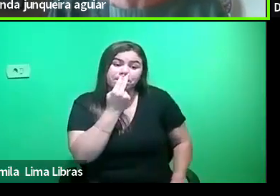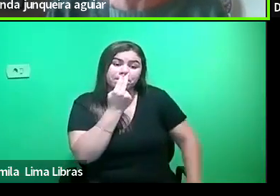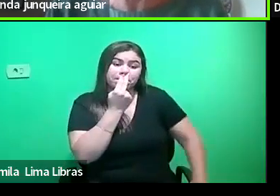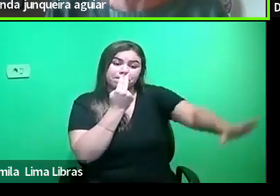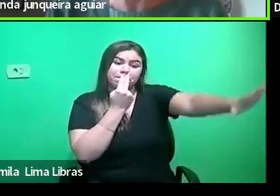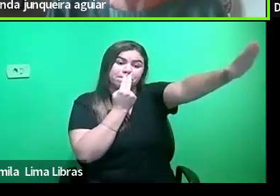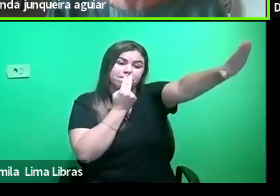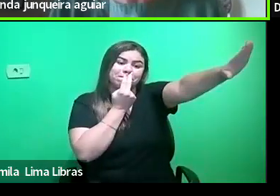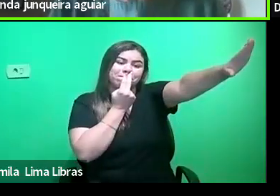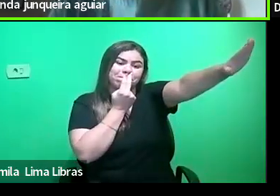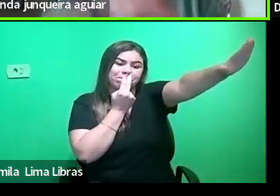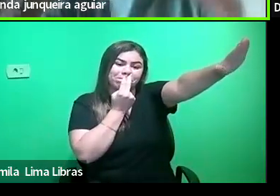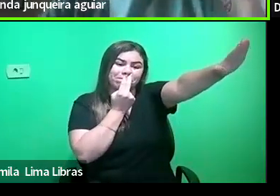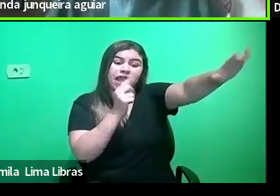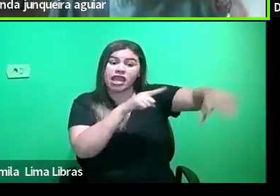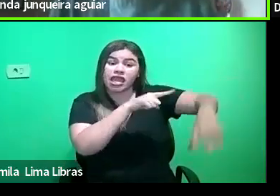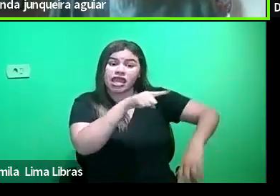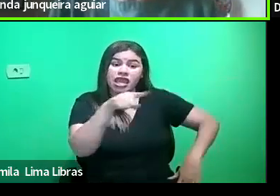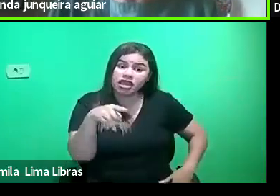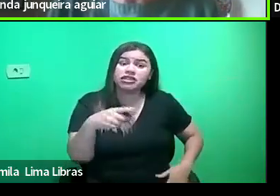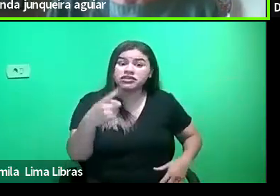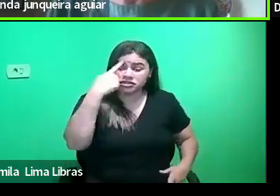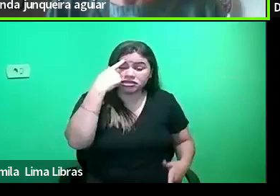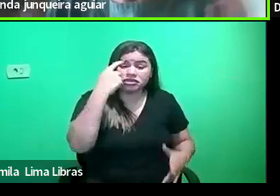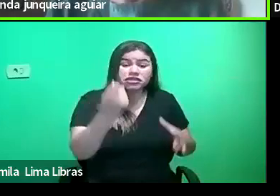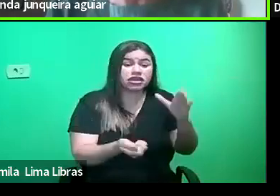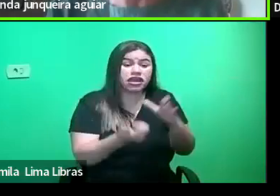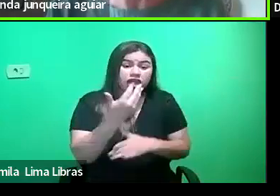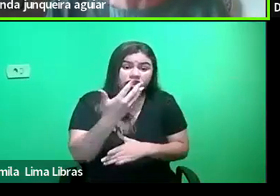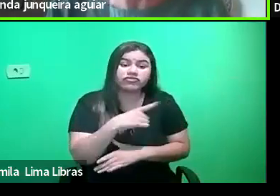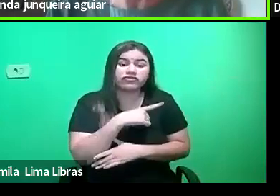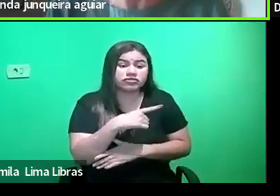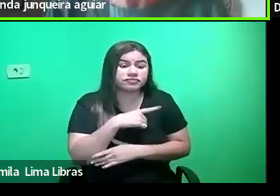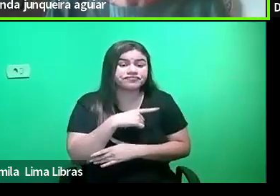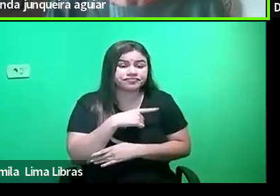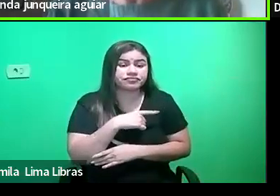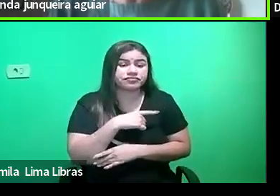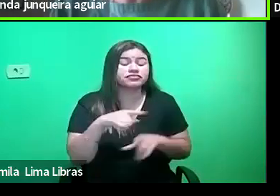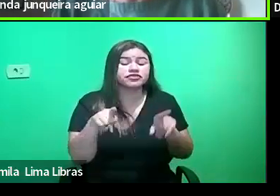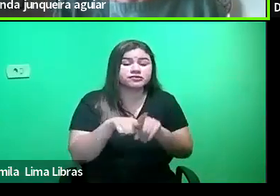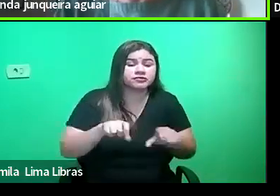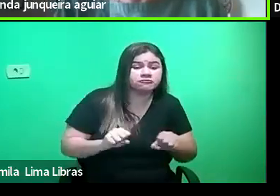Cincinnati, It is so cute ierable to